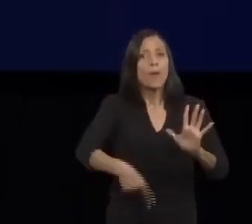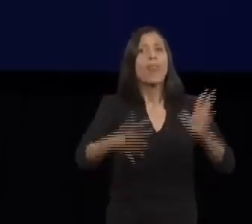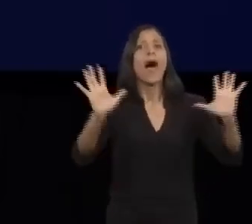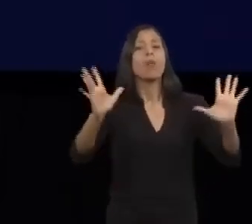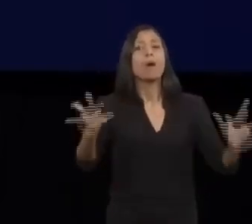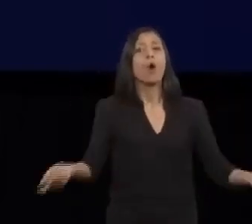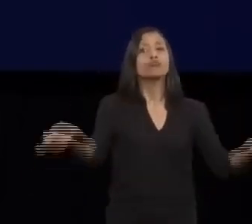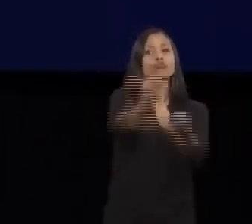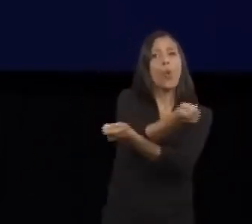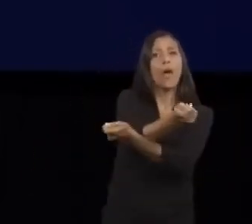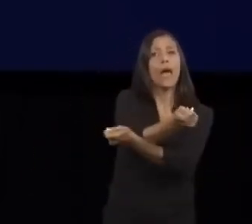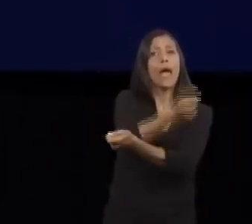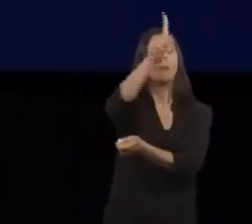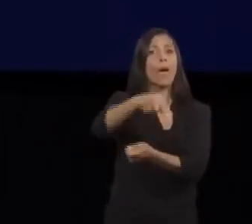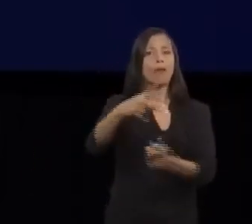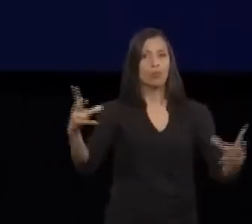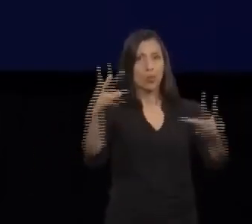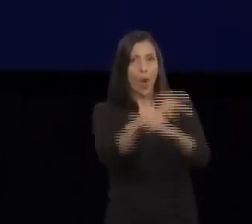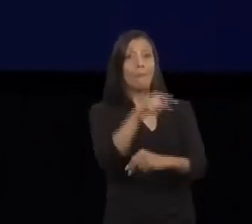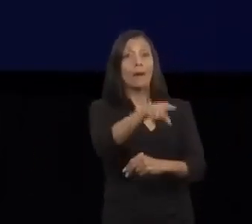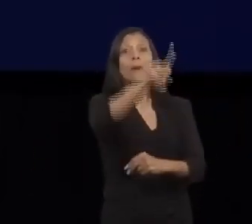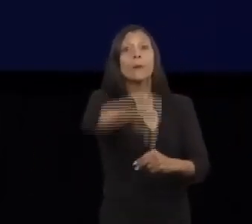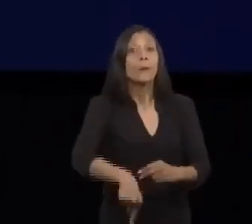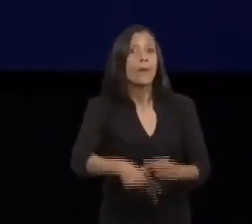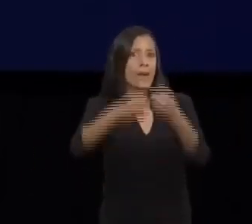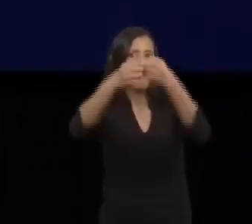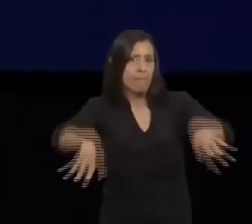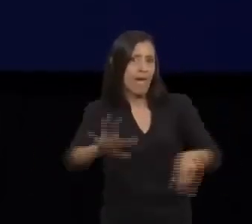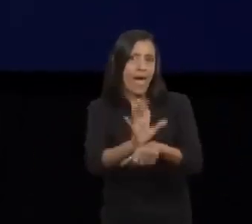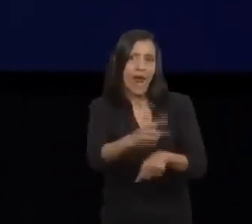and that generates a tremendous loss of well-being.